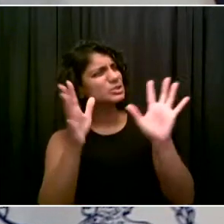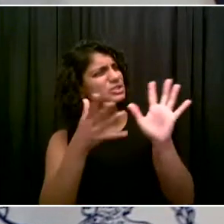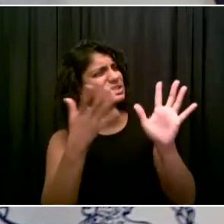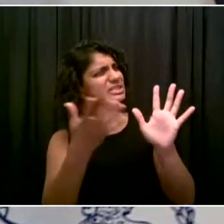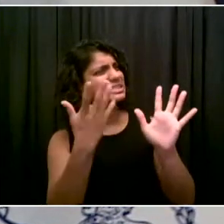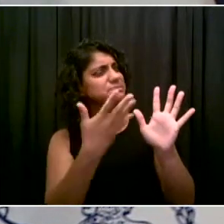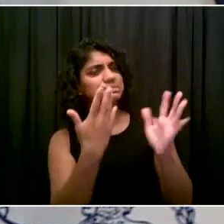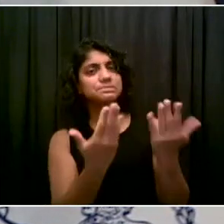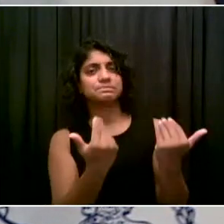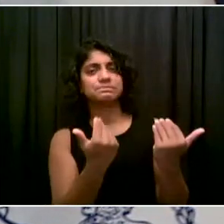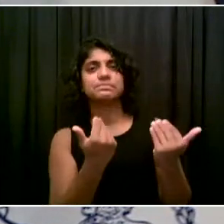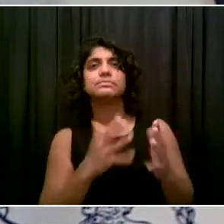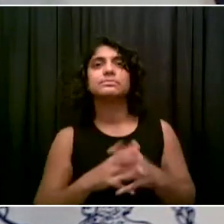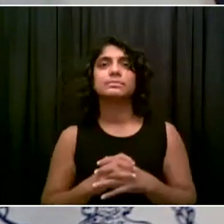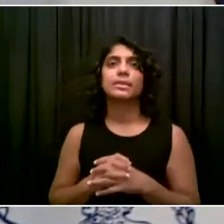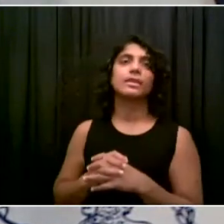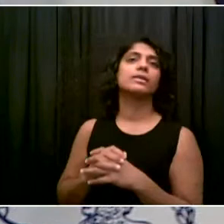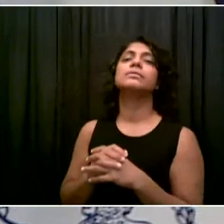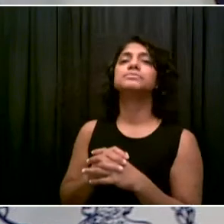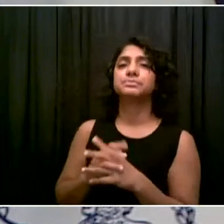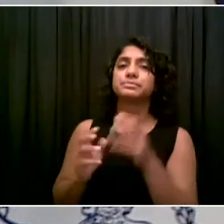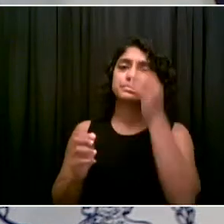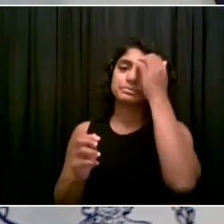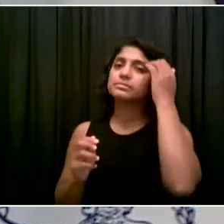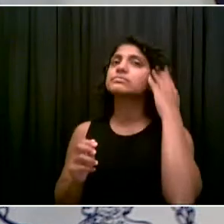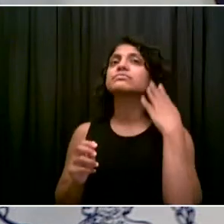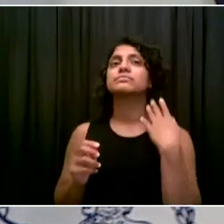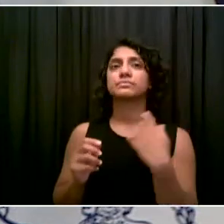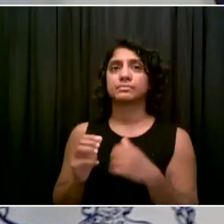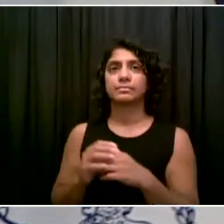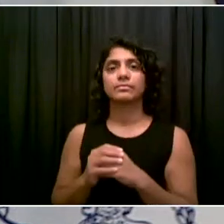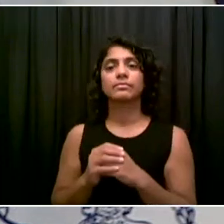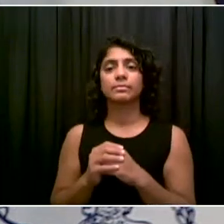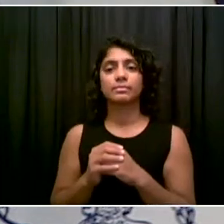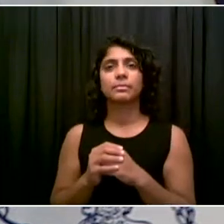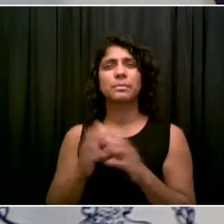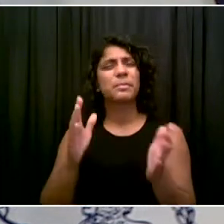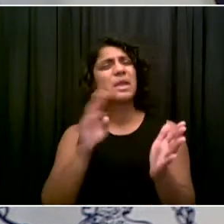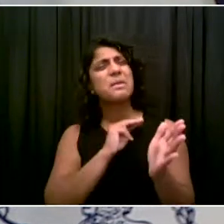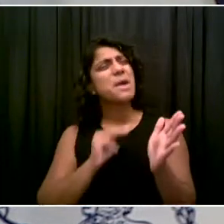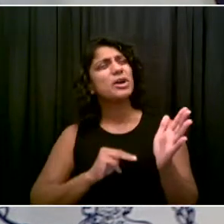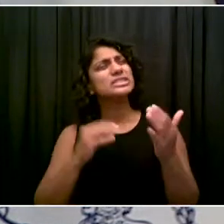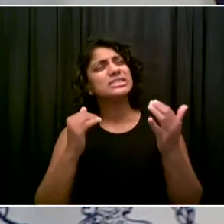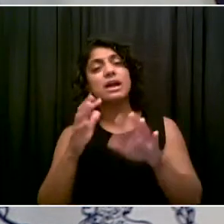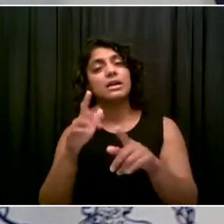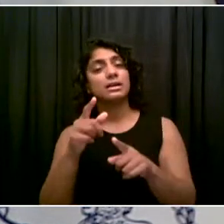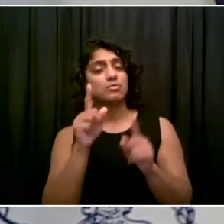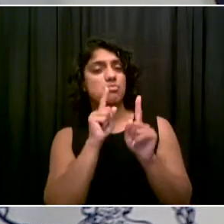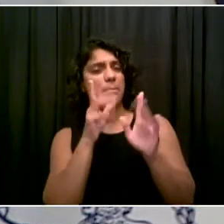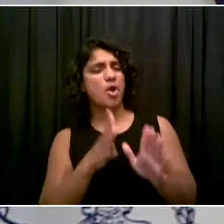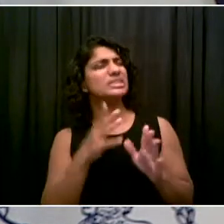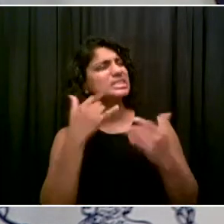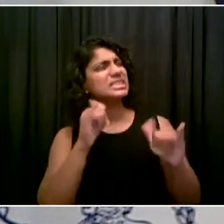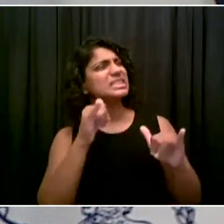WHEN IT IS CLEAR THAT HIS IN EXTREMELY CAREFUL AND EXHAUSTIVE PROCE SSAD N